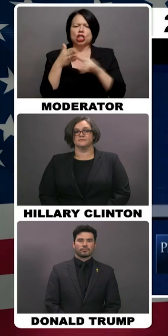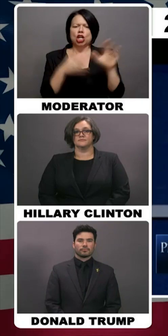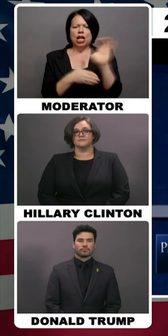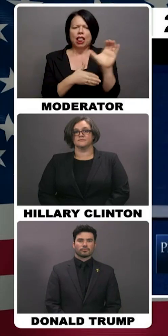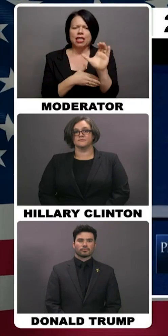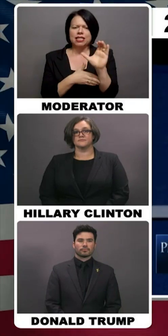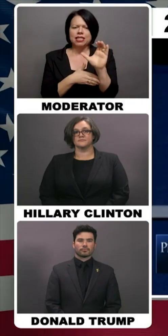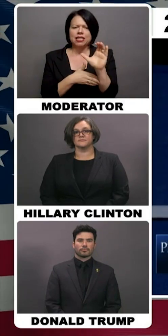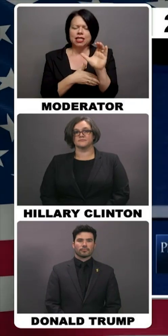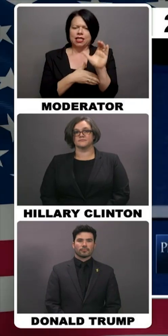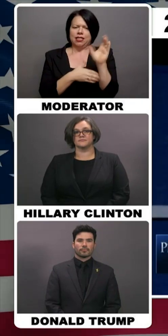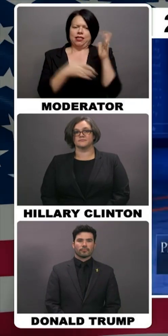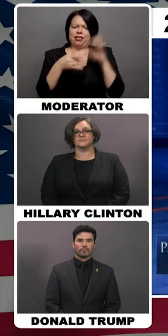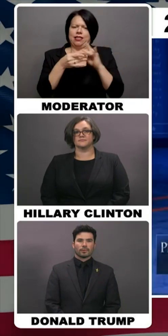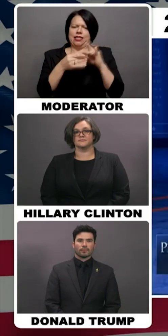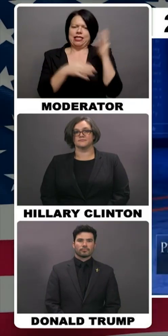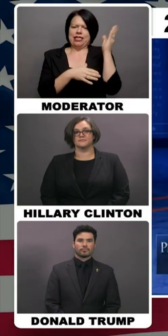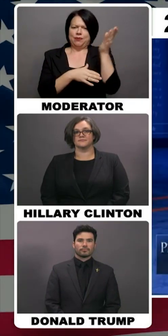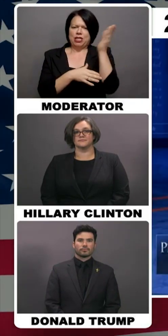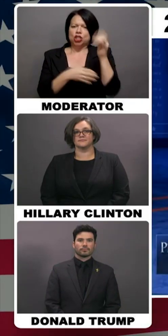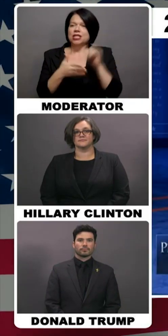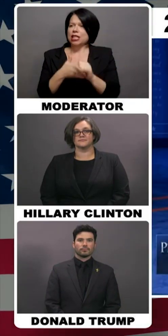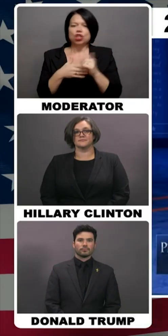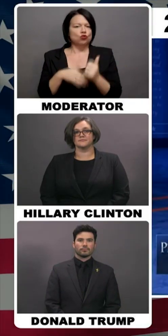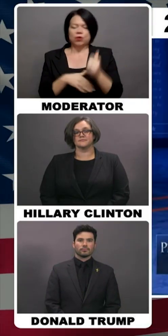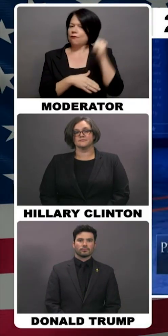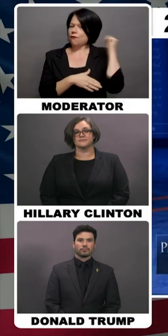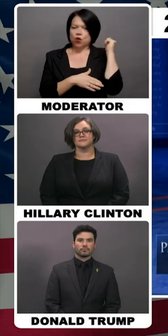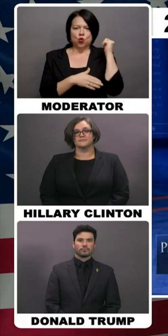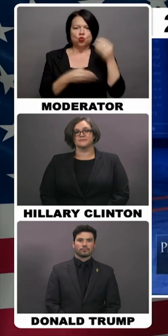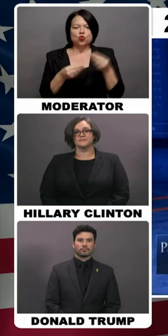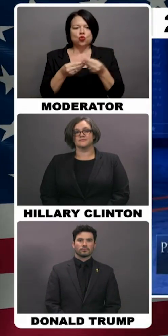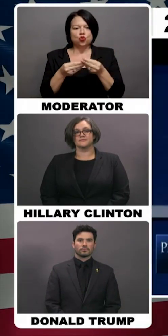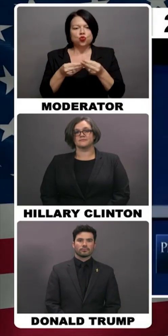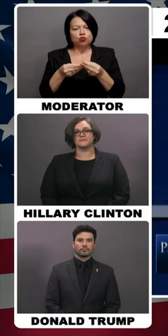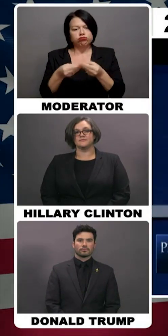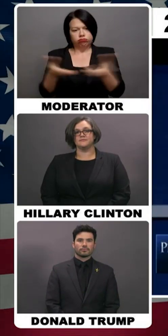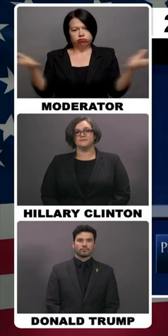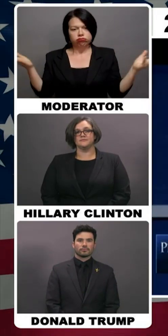which she has refused to release. And one line in particular in which you Secretary Clinton